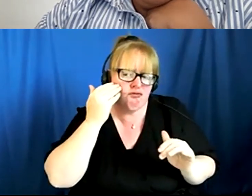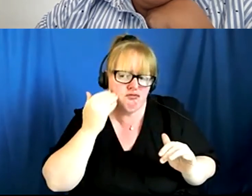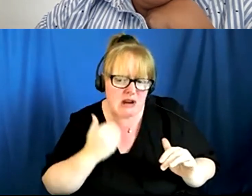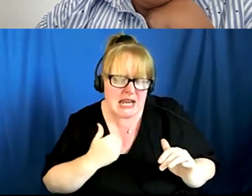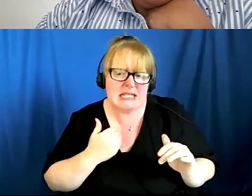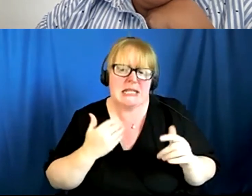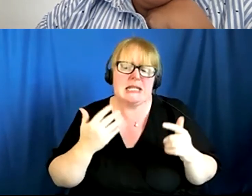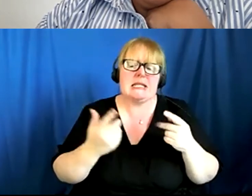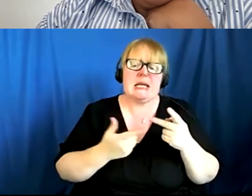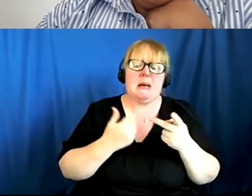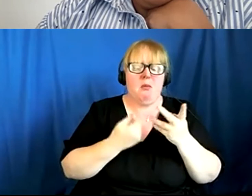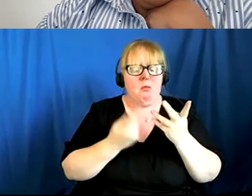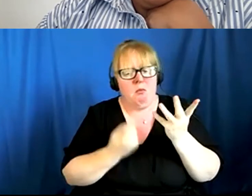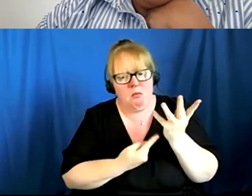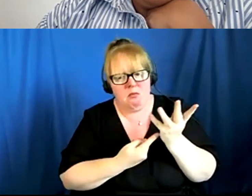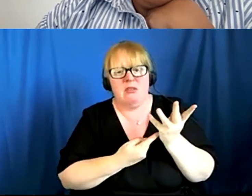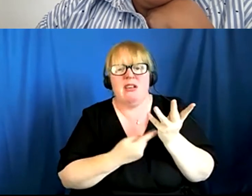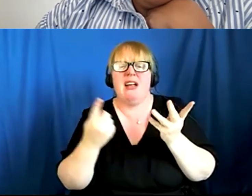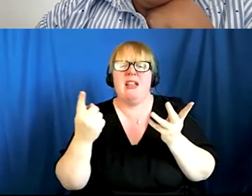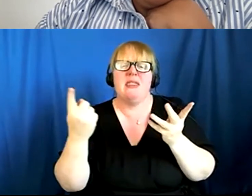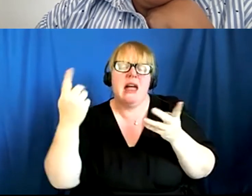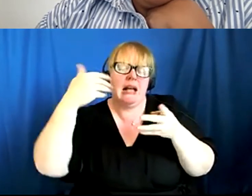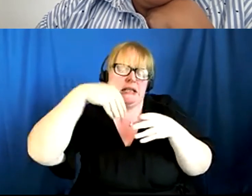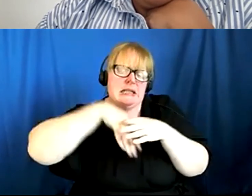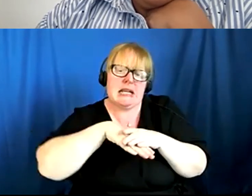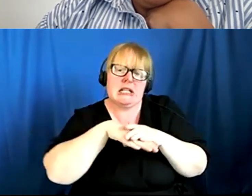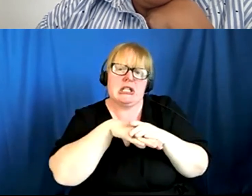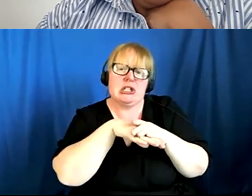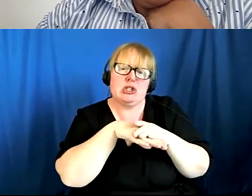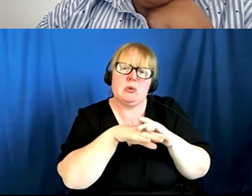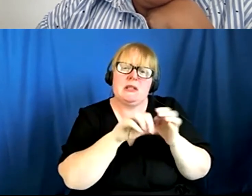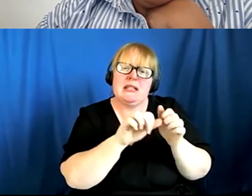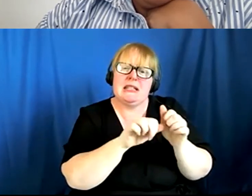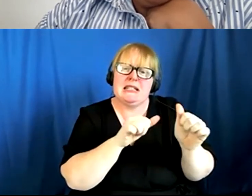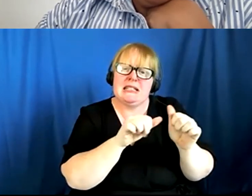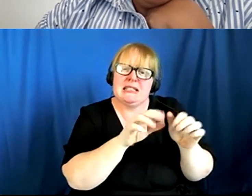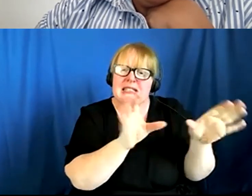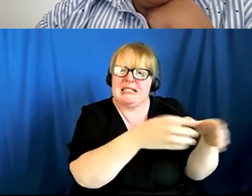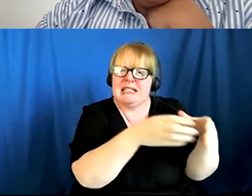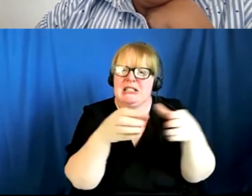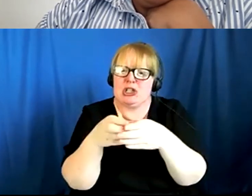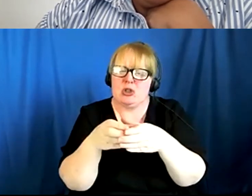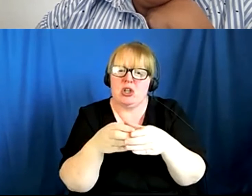that slips into the institutions, and also into our own narratives, we not kind of immune from this, we kind of constantly have to go through this